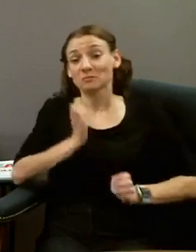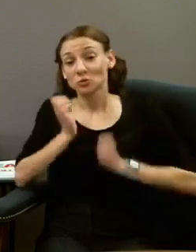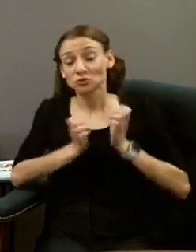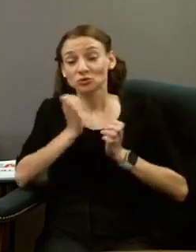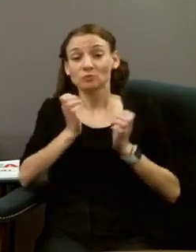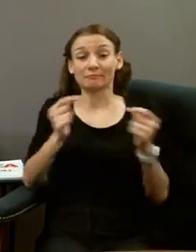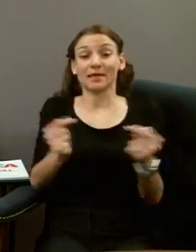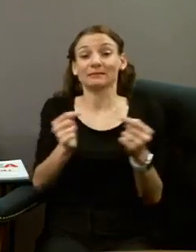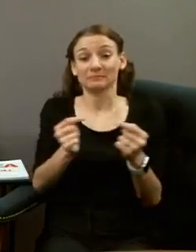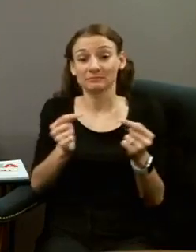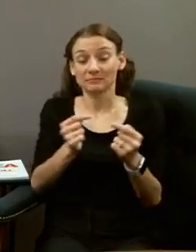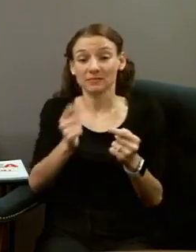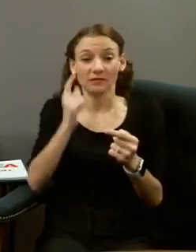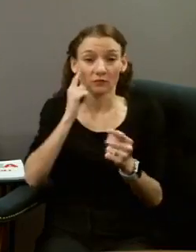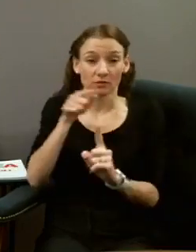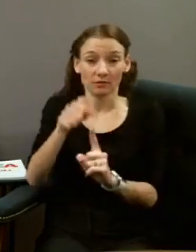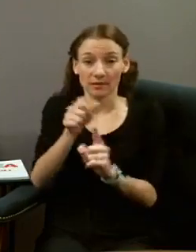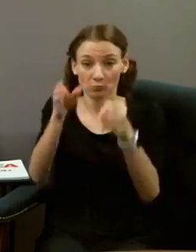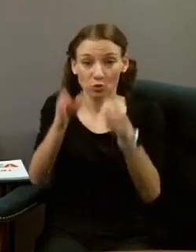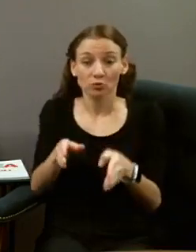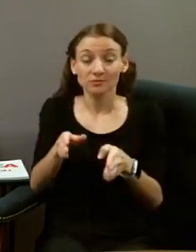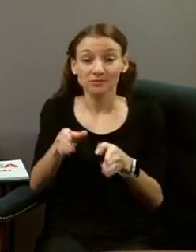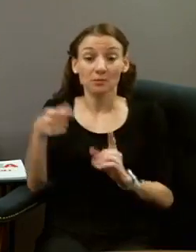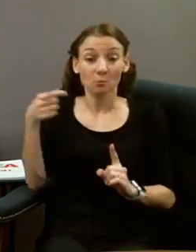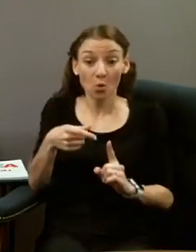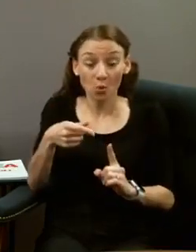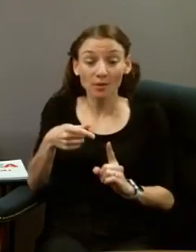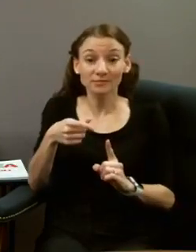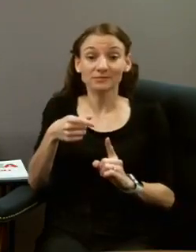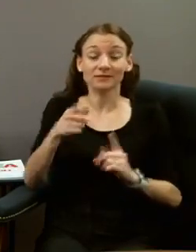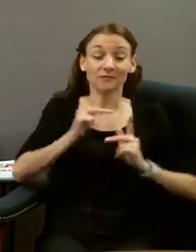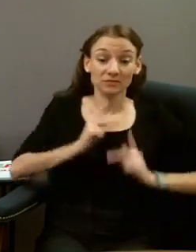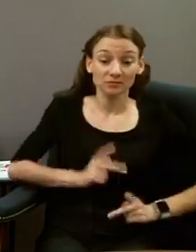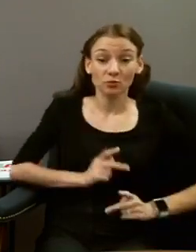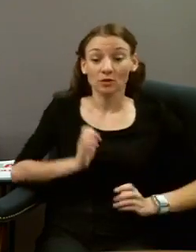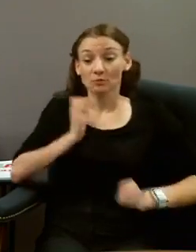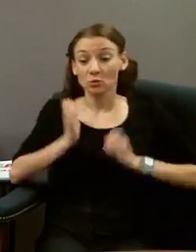on somebody in an attempt to help stop that person